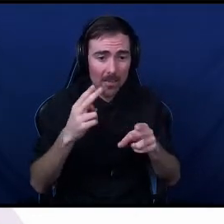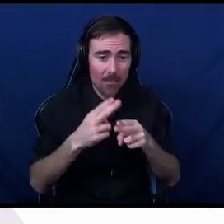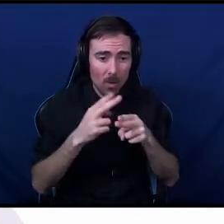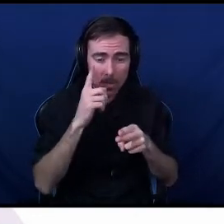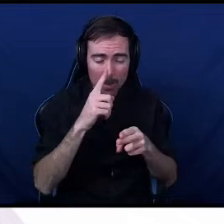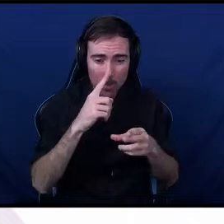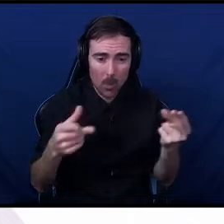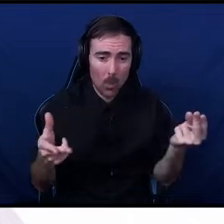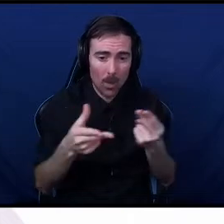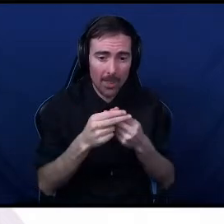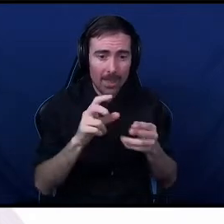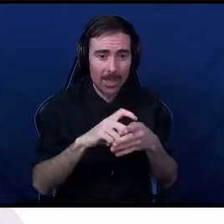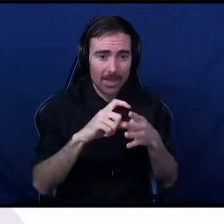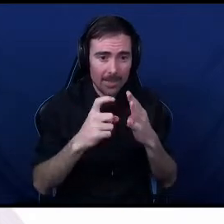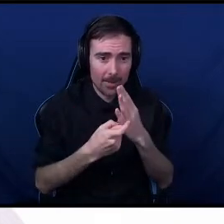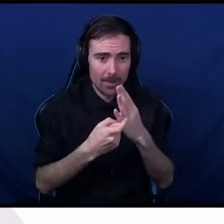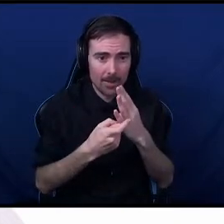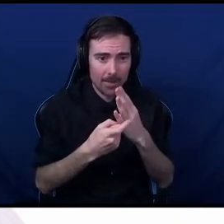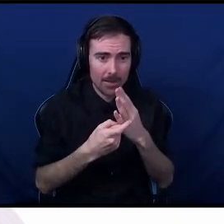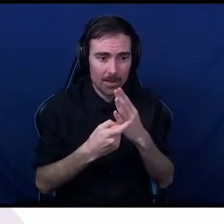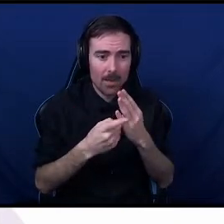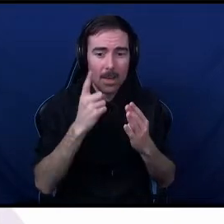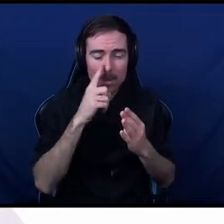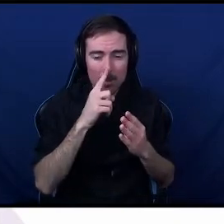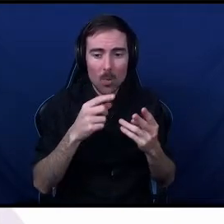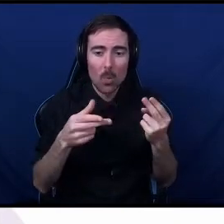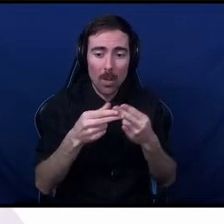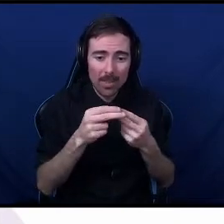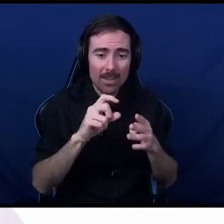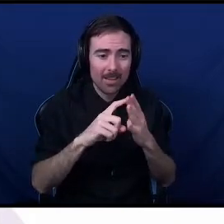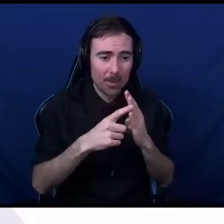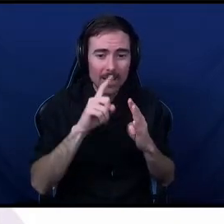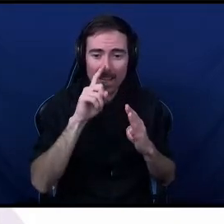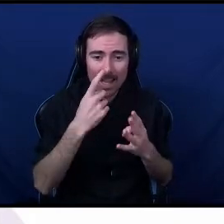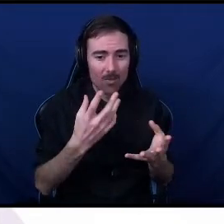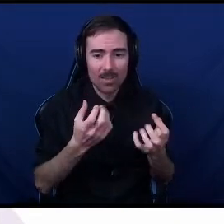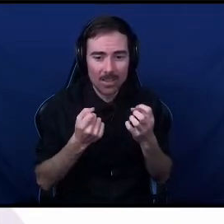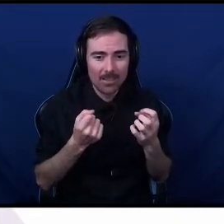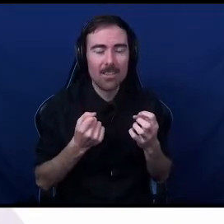even the people it was designed for could get a hold of it anymore, right? Like, he didn't turn around and do that, because